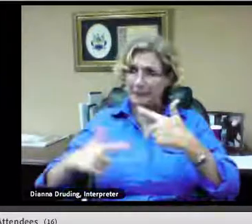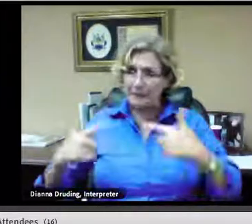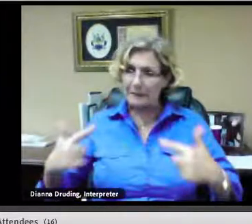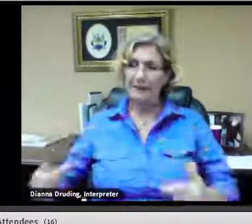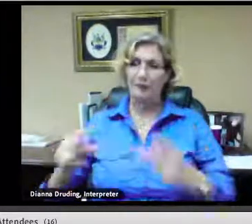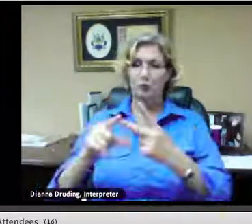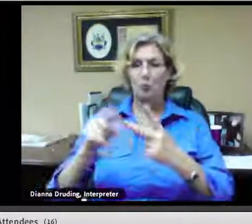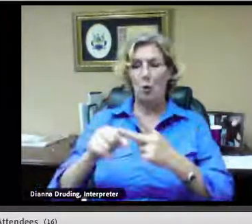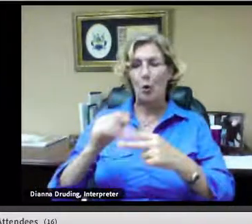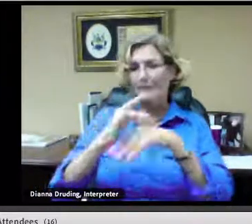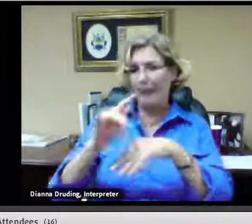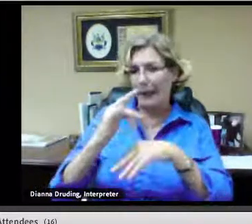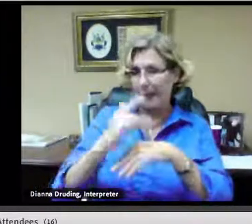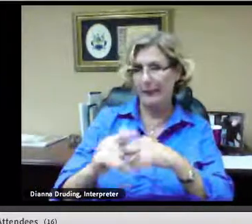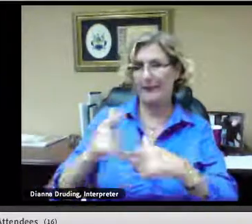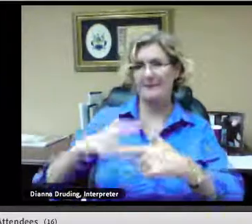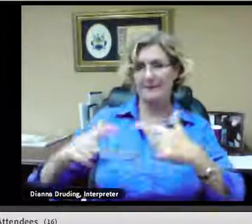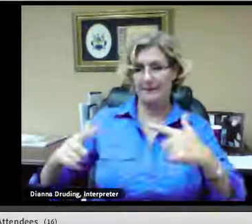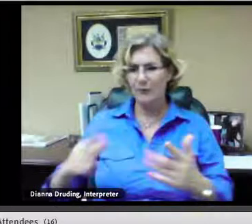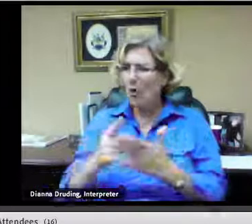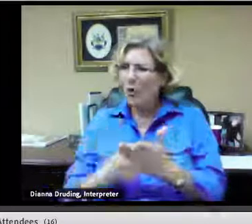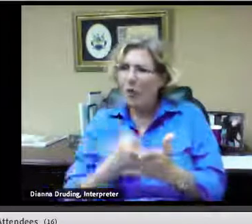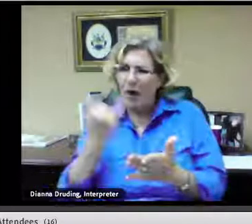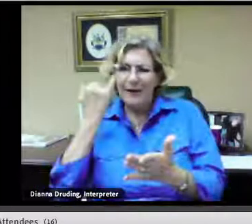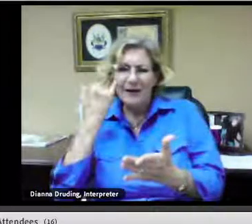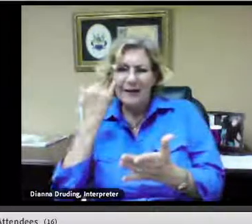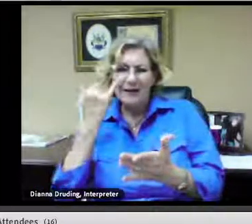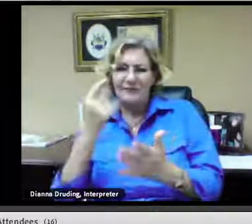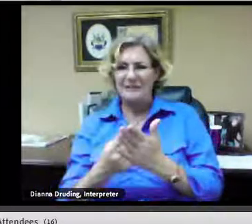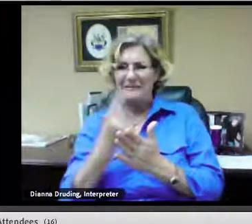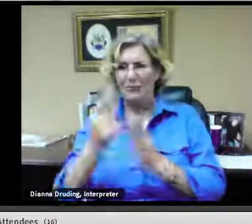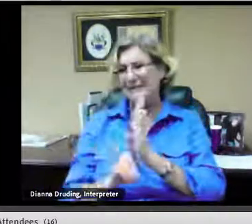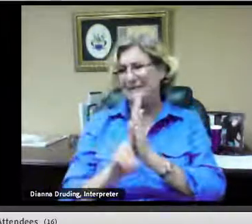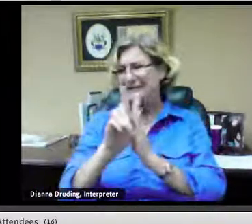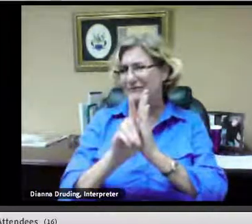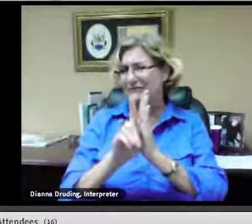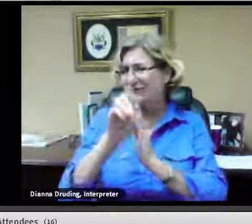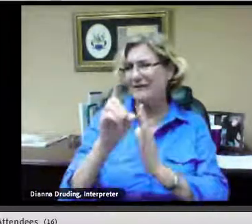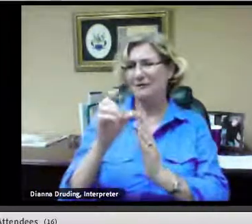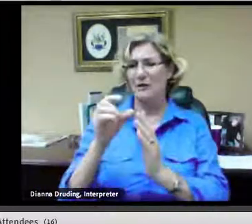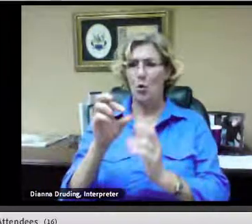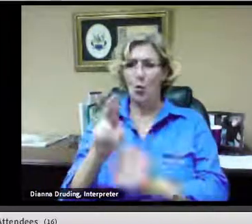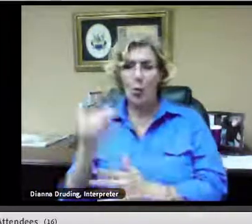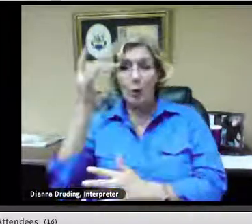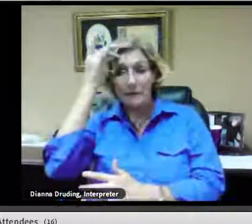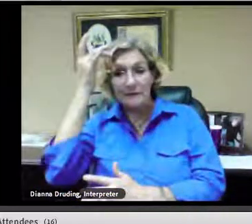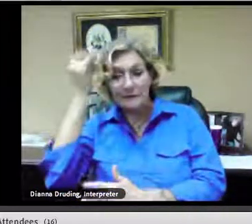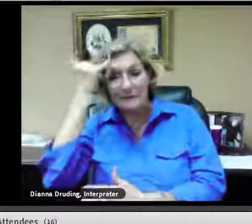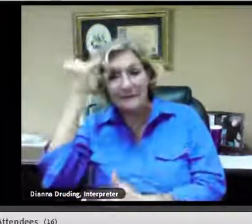You know, if someone has a developmental or intellectual disability or has cognitive disabilities...